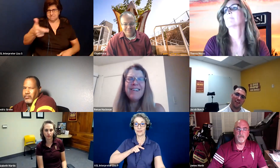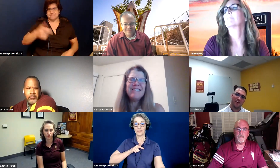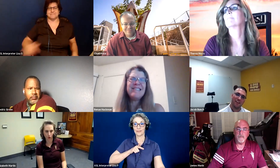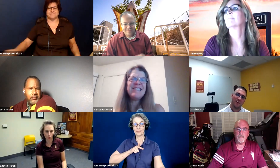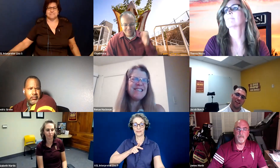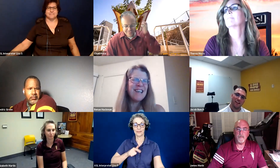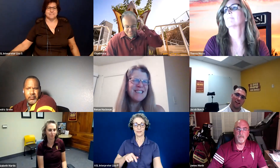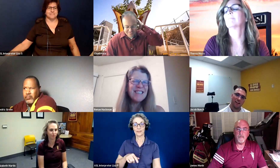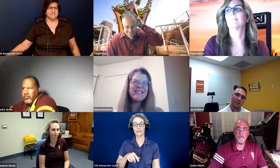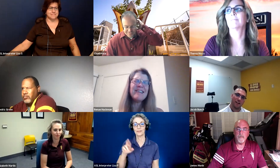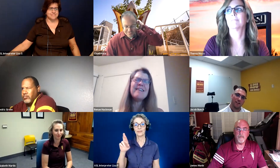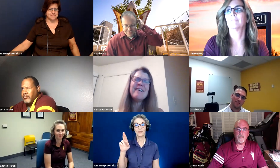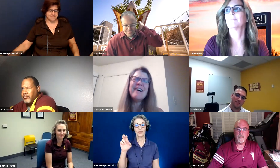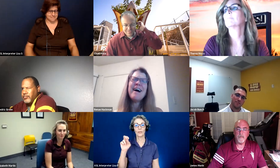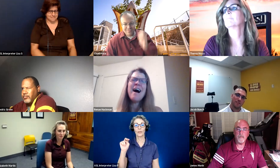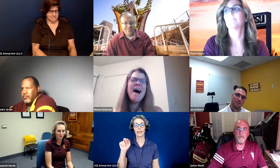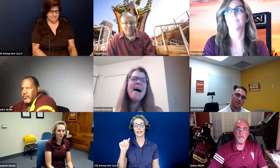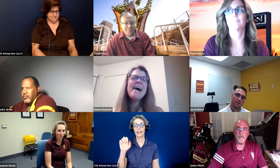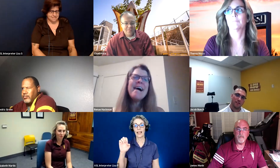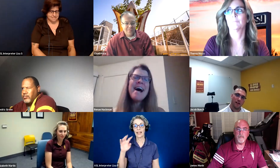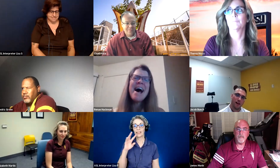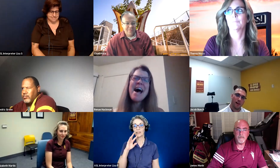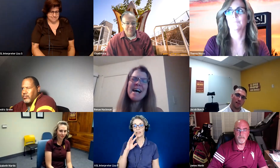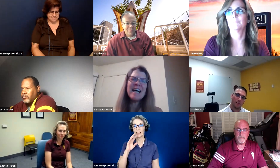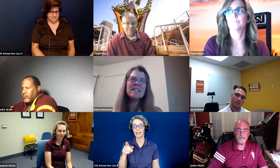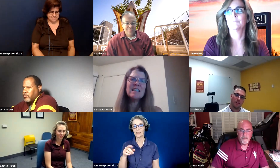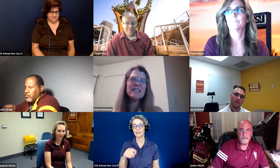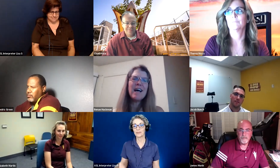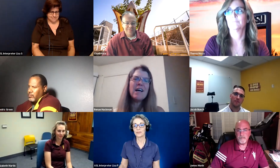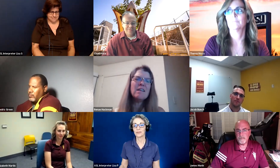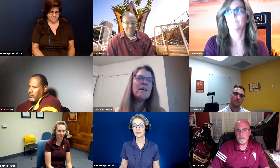Our center has a number of scholarships